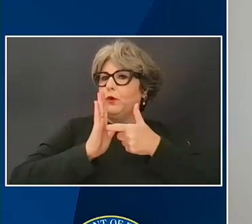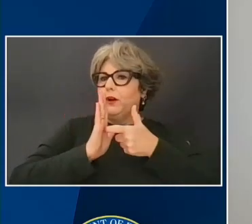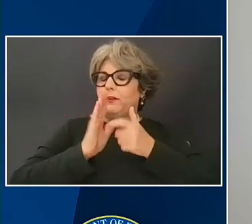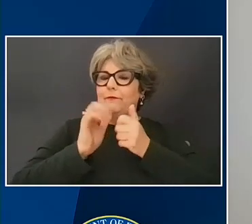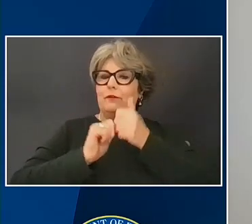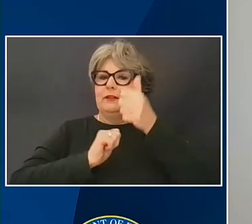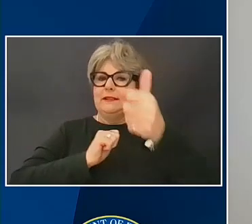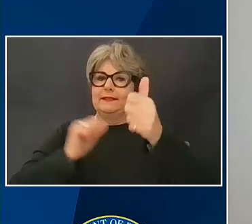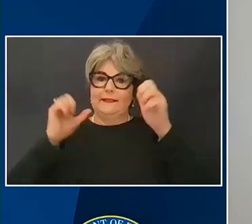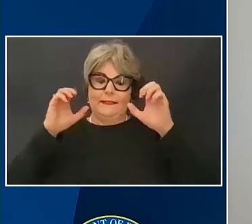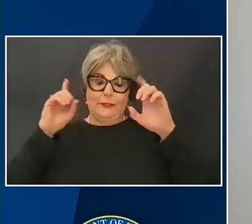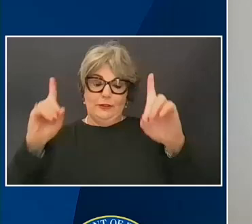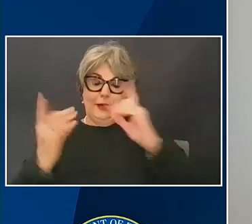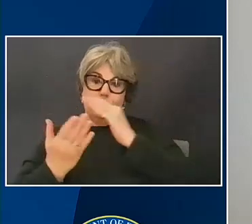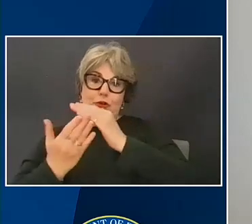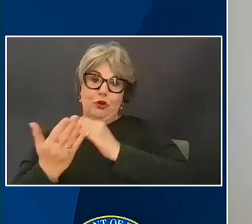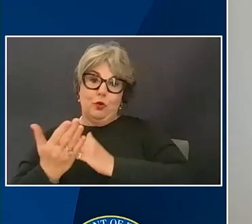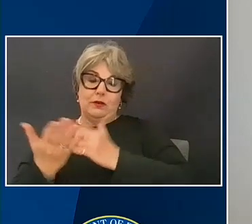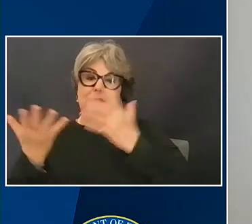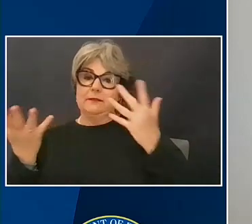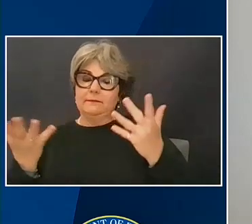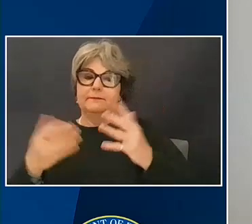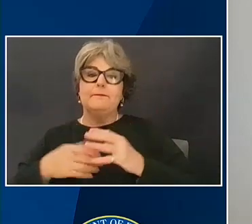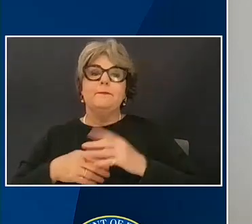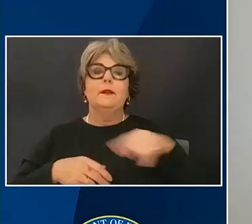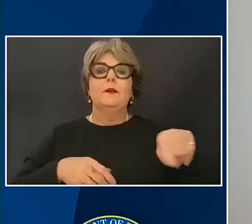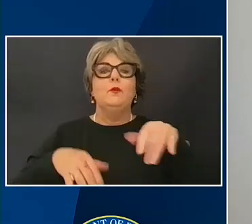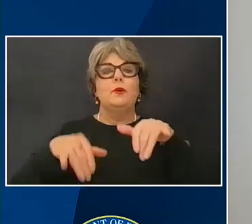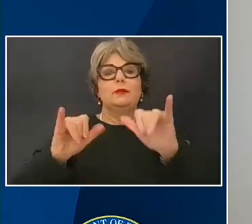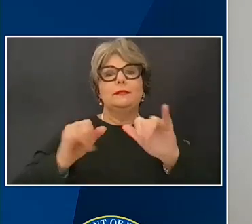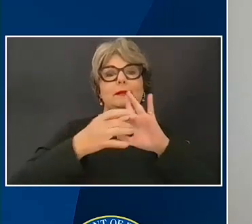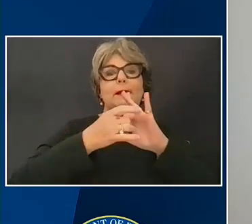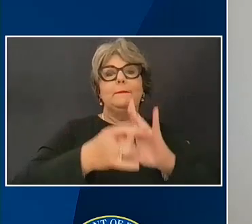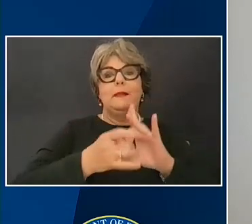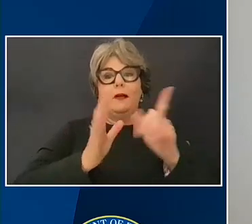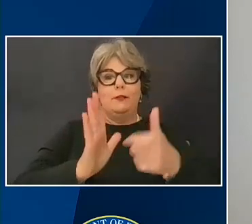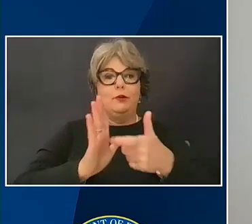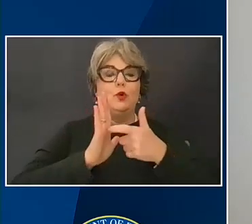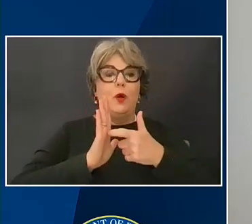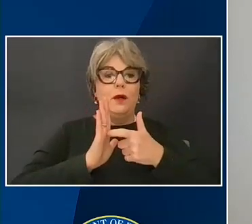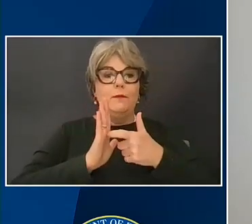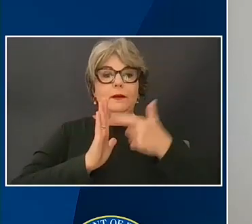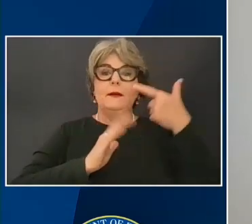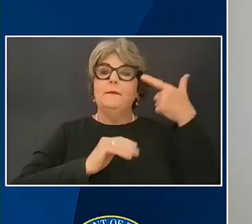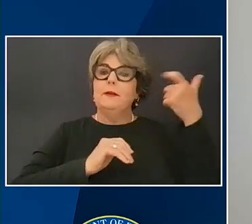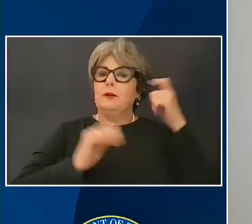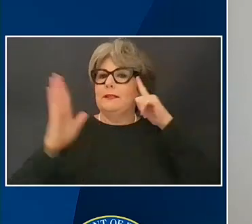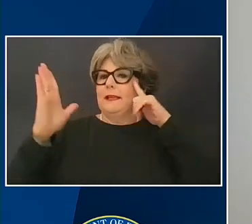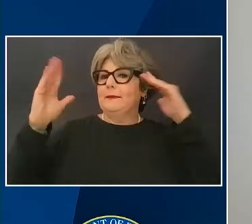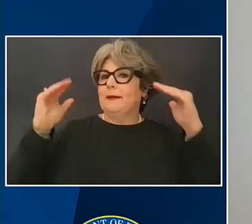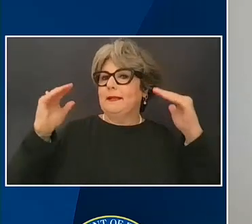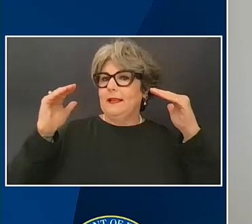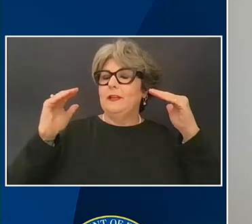course. In that case, we would still apply this requirement here because there is an expectation that the school is recording